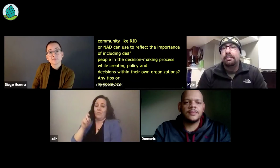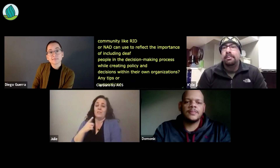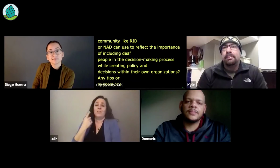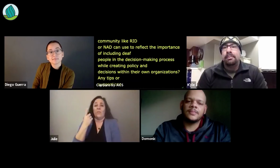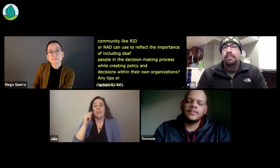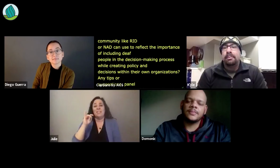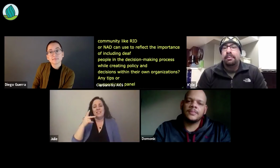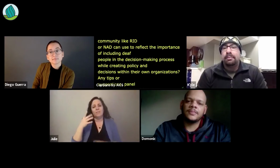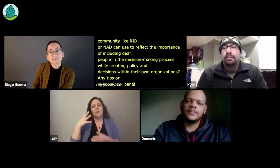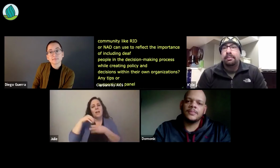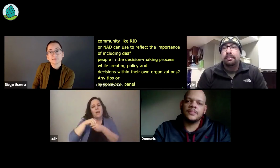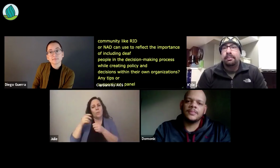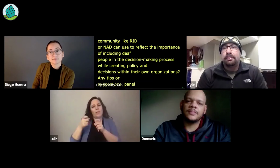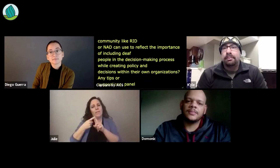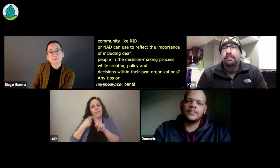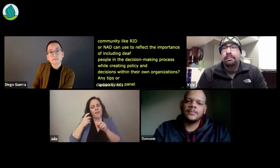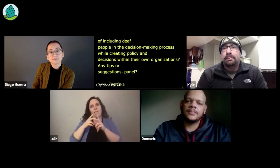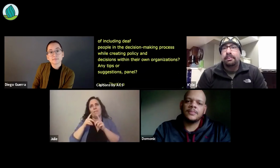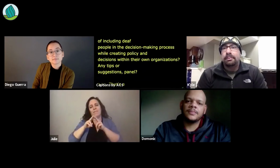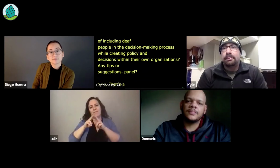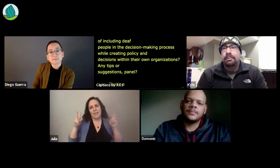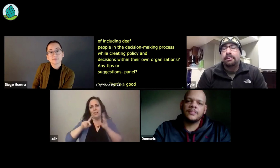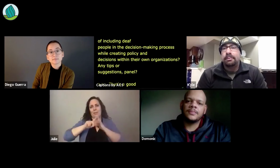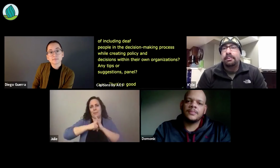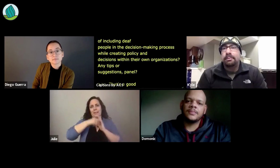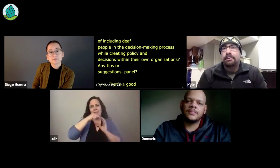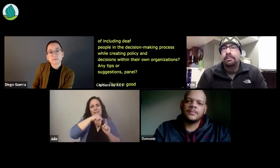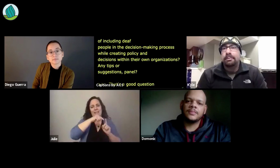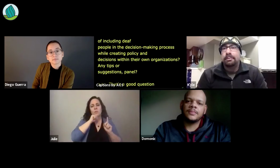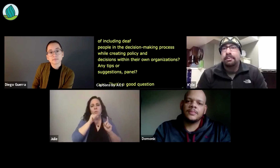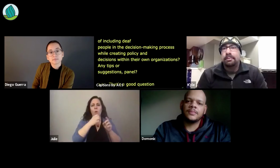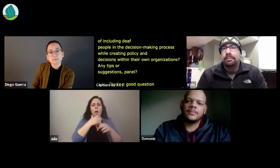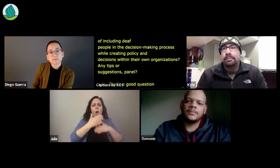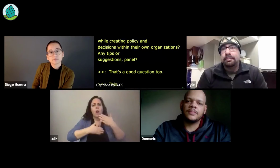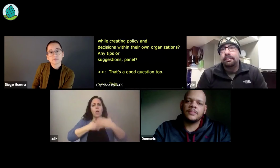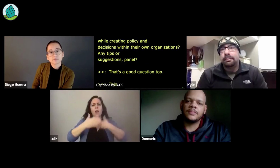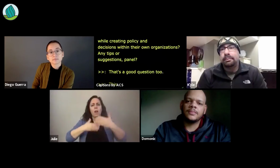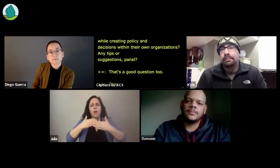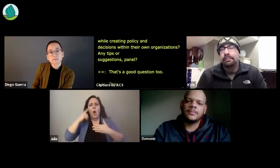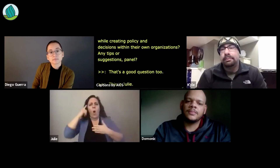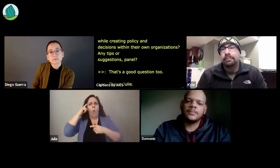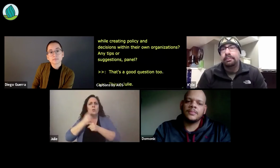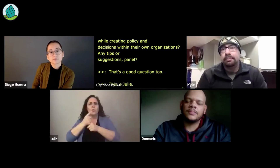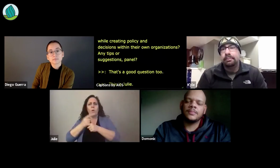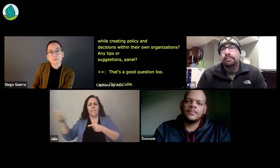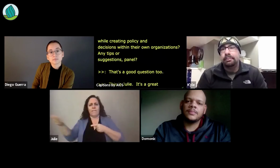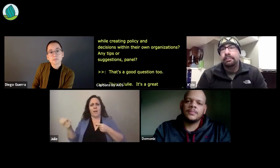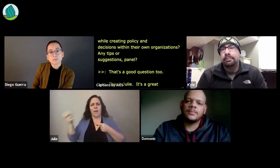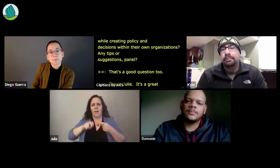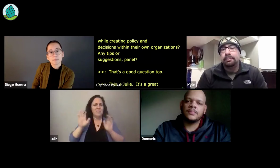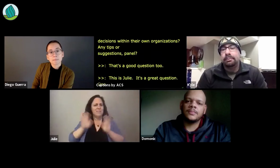It's a great question. One tip I think is at the very beginning. Don't get along in your process and be like, oh, hey, wait, we should probably invite somebody.